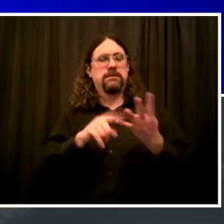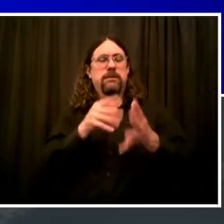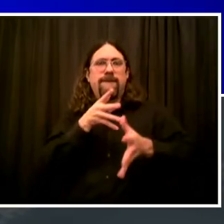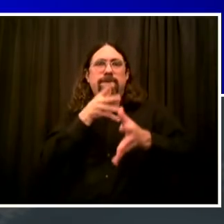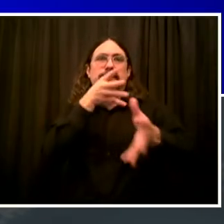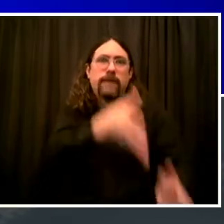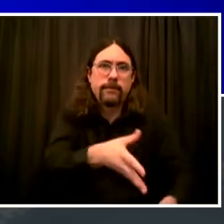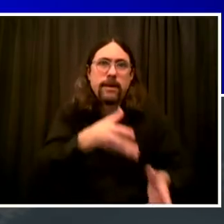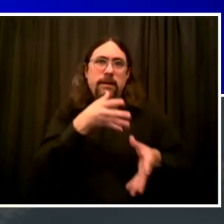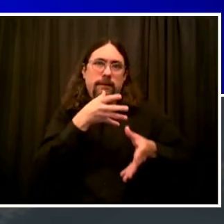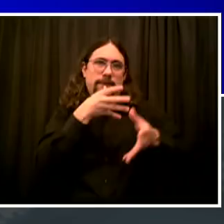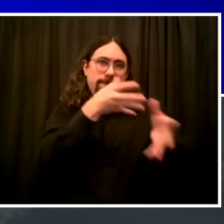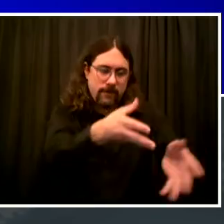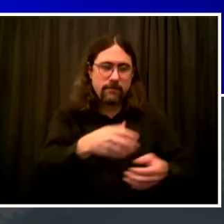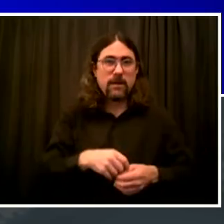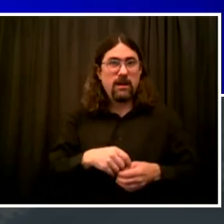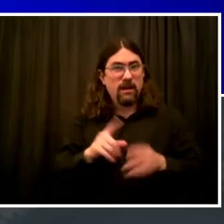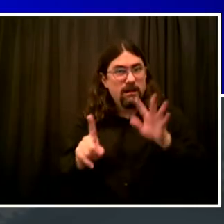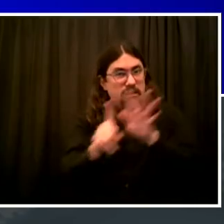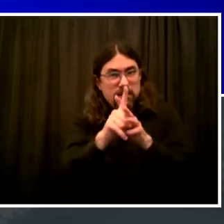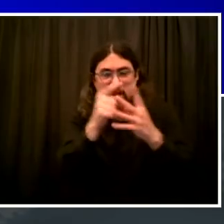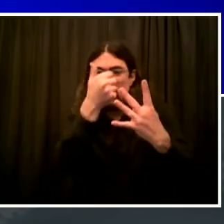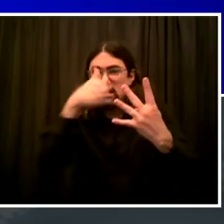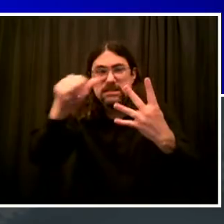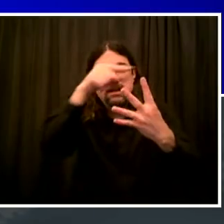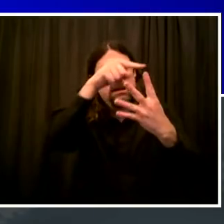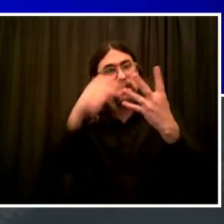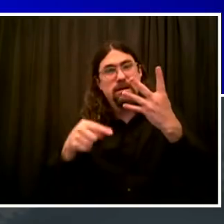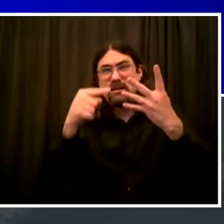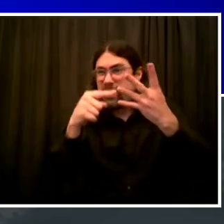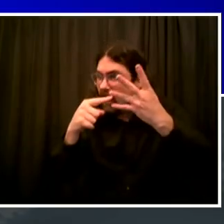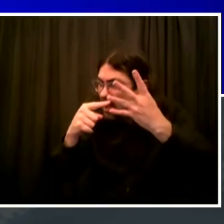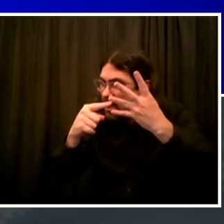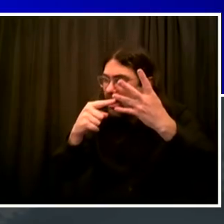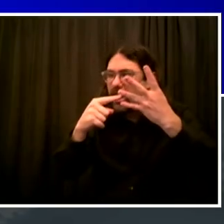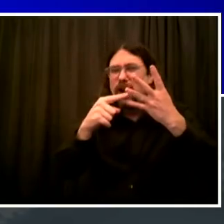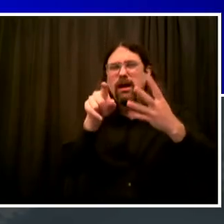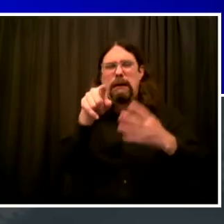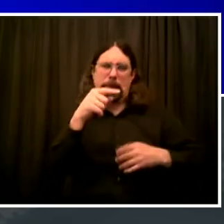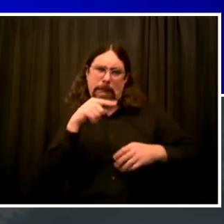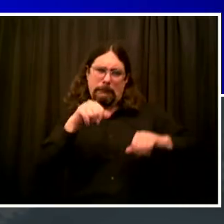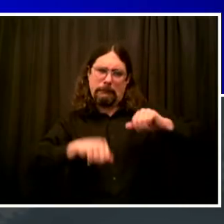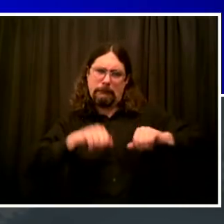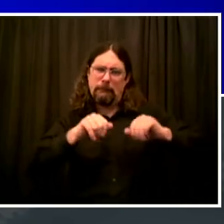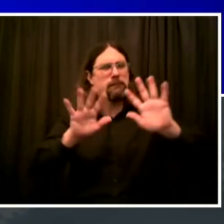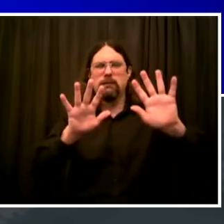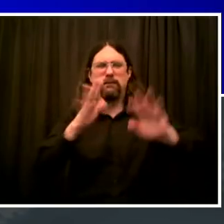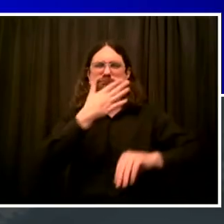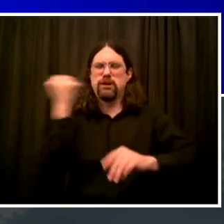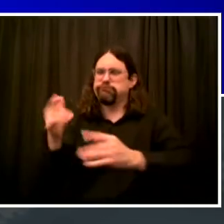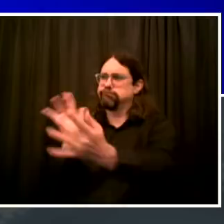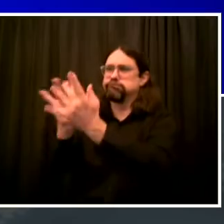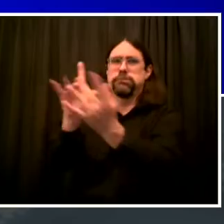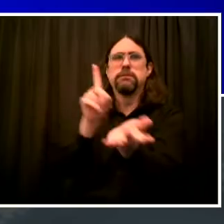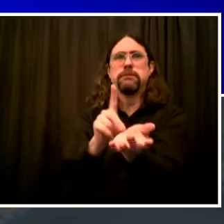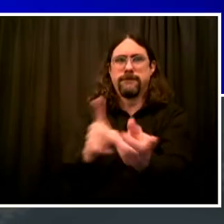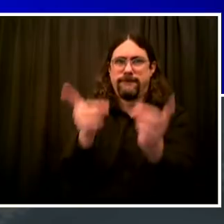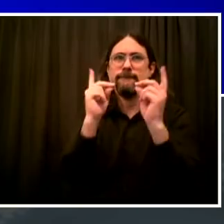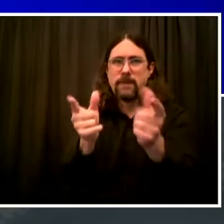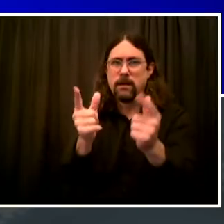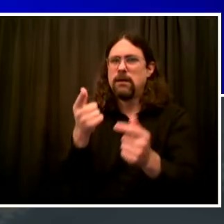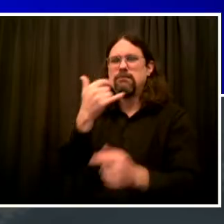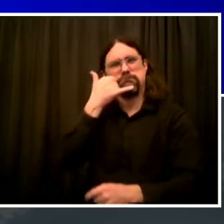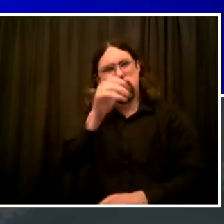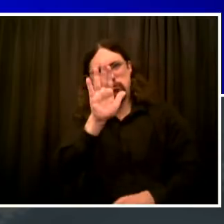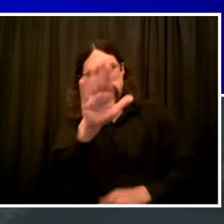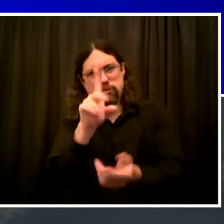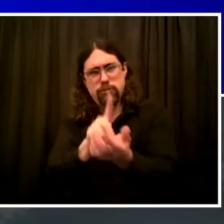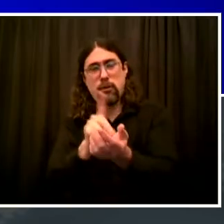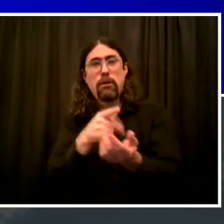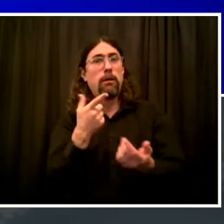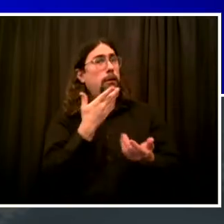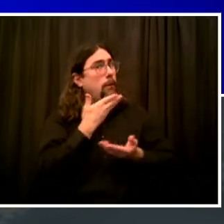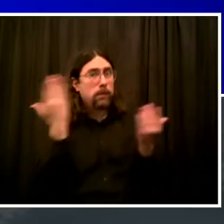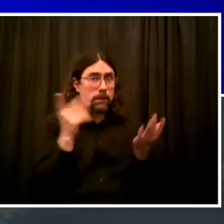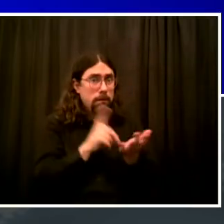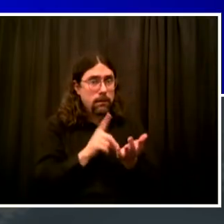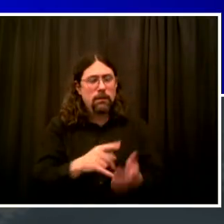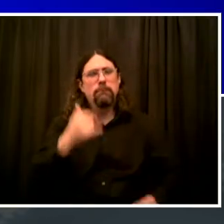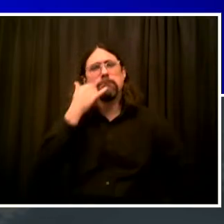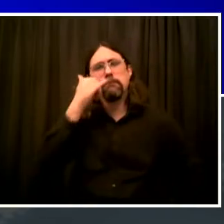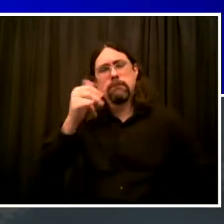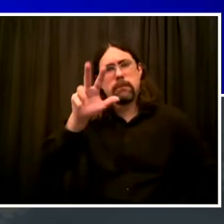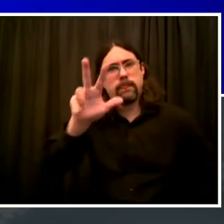COMBINATION.